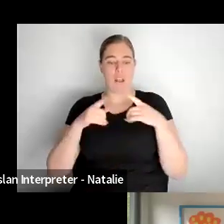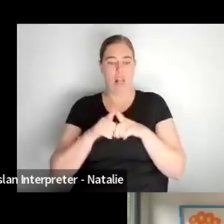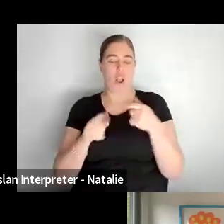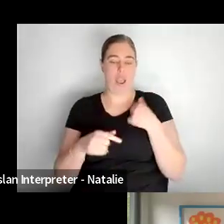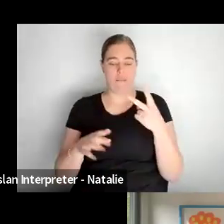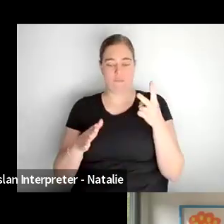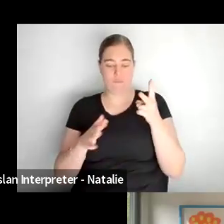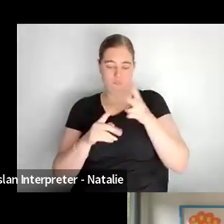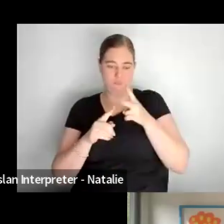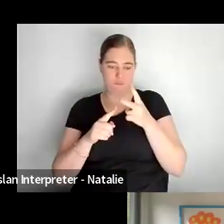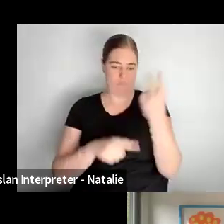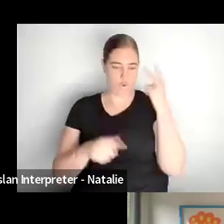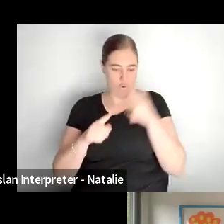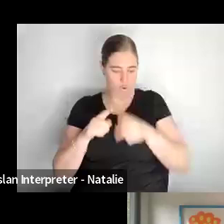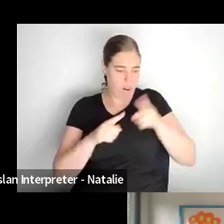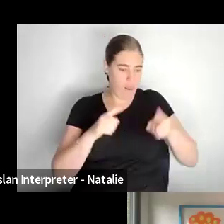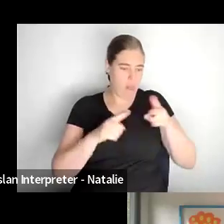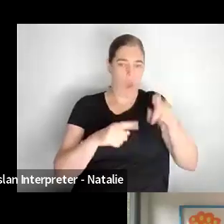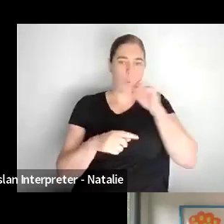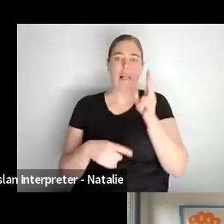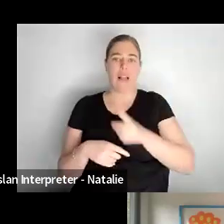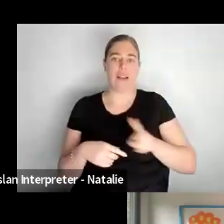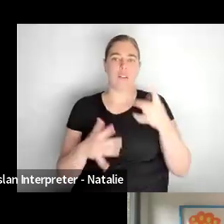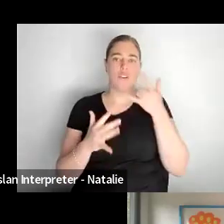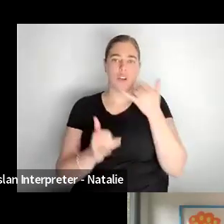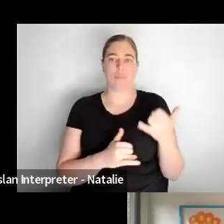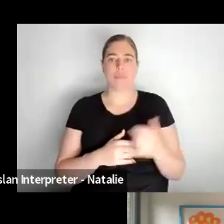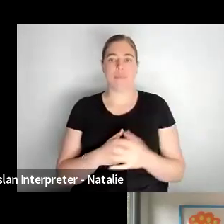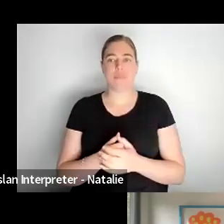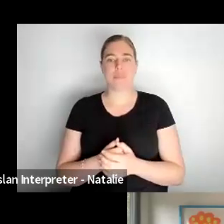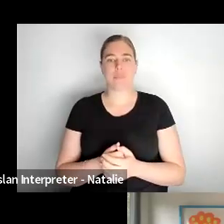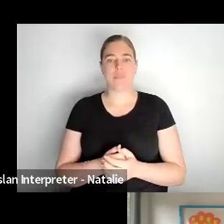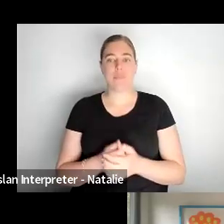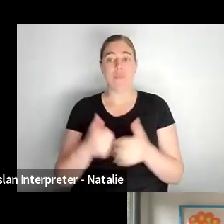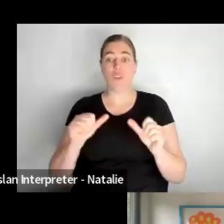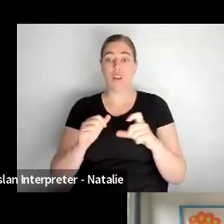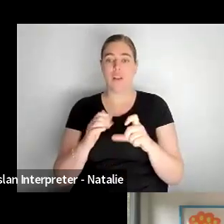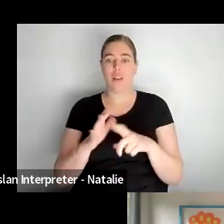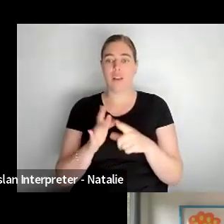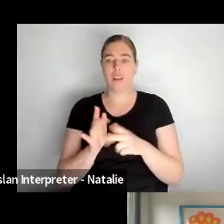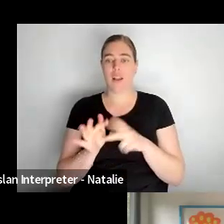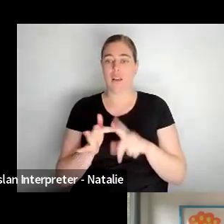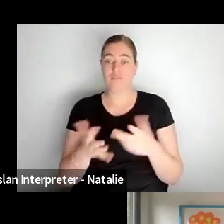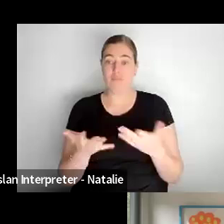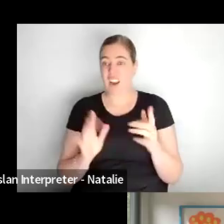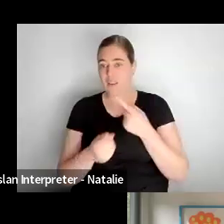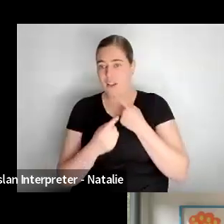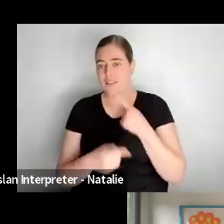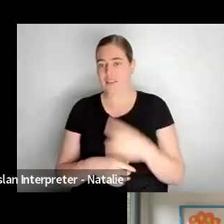I will come back and have a look at it again. >> Kane -- Caine?